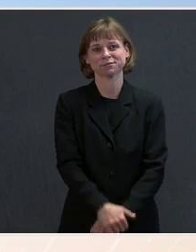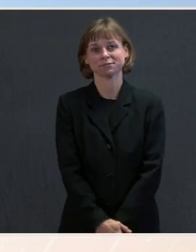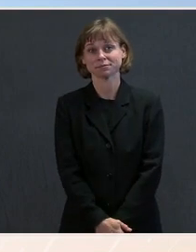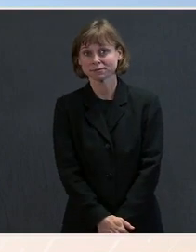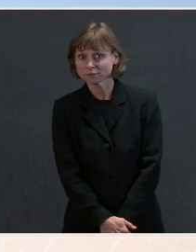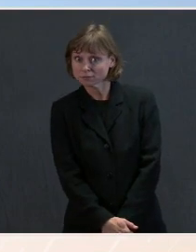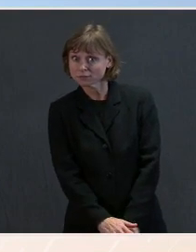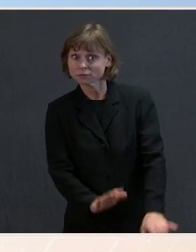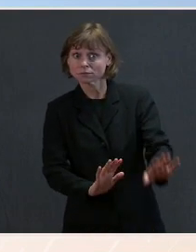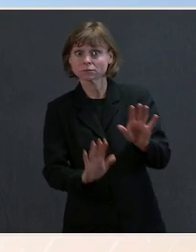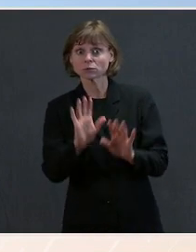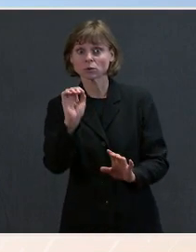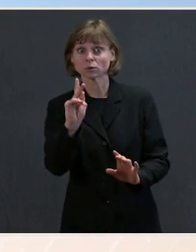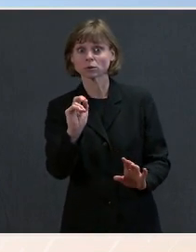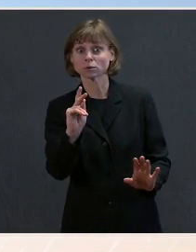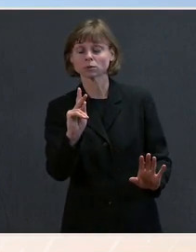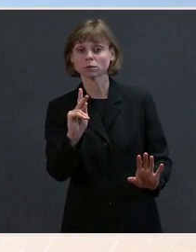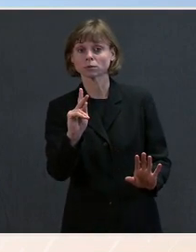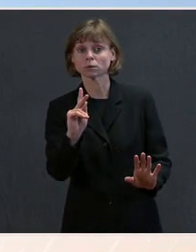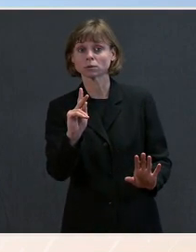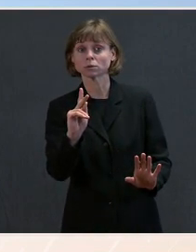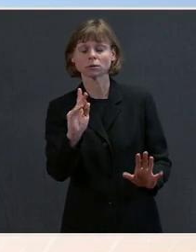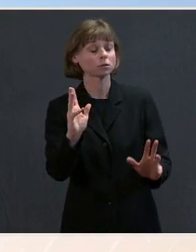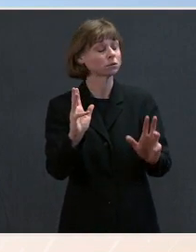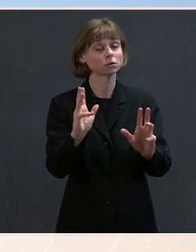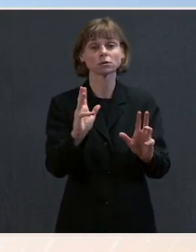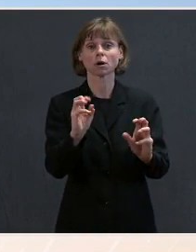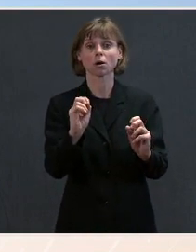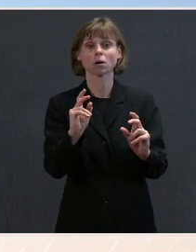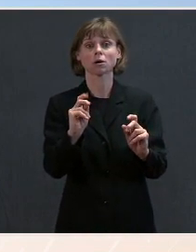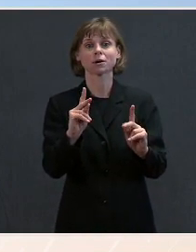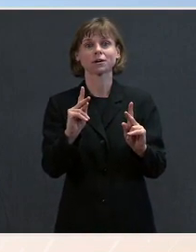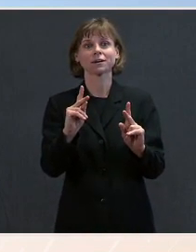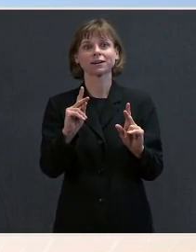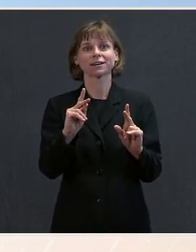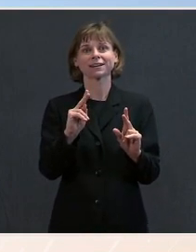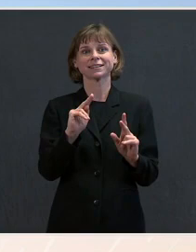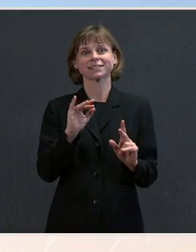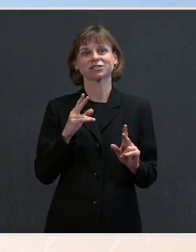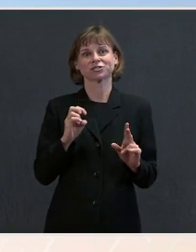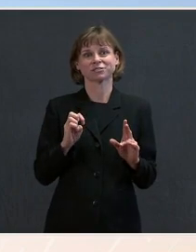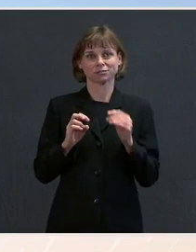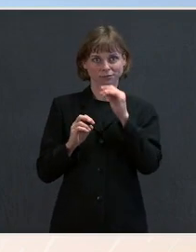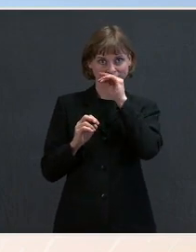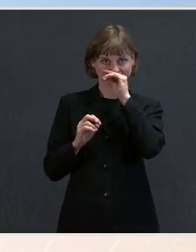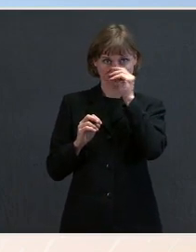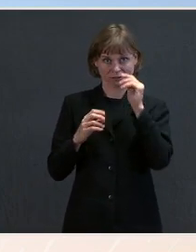Ms. Psaki: Oh, okay. Sure. >> The Press: Sorry. Sorry. This is just -- >> Ms. Psaki: It's okay. The Press: It's "niche-y," but -- Ms. Psaki: It's fine. We like "niche-y" in here.